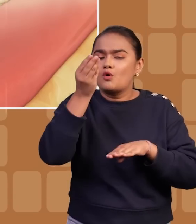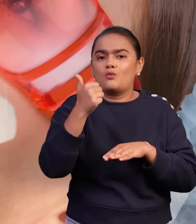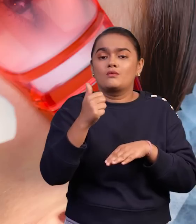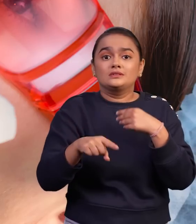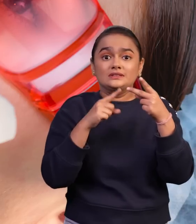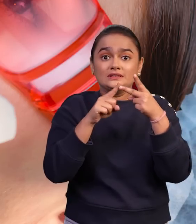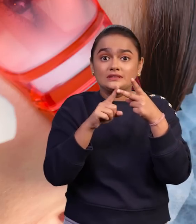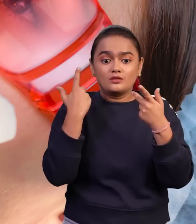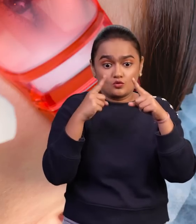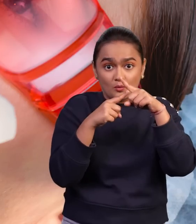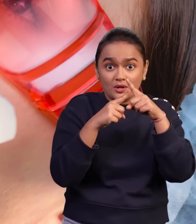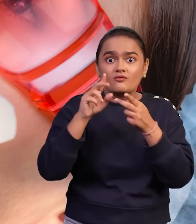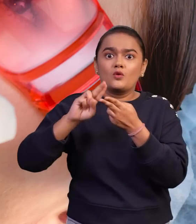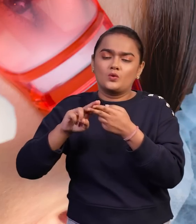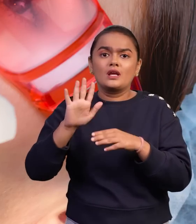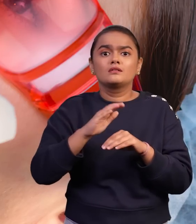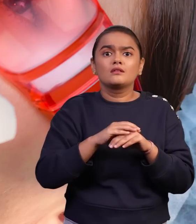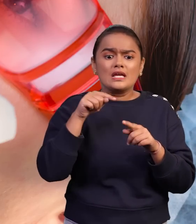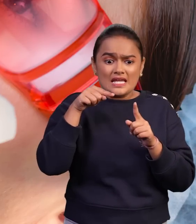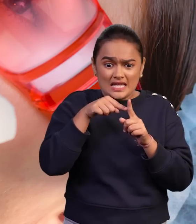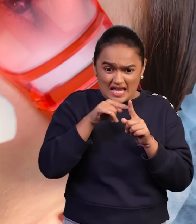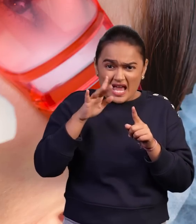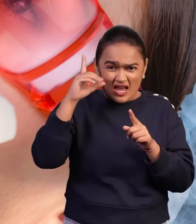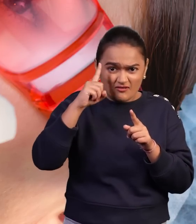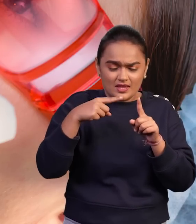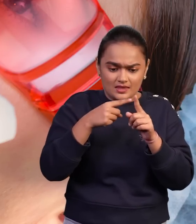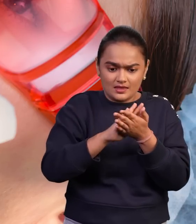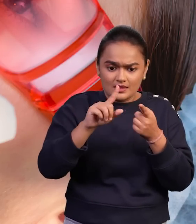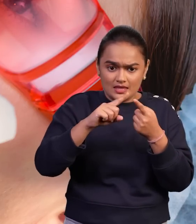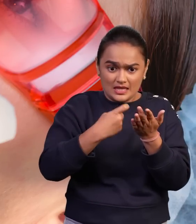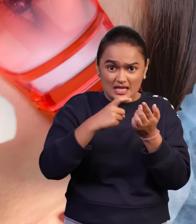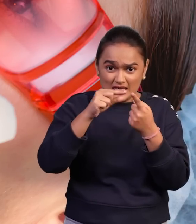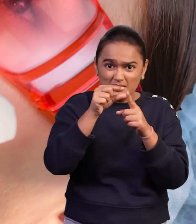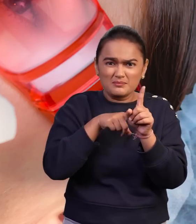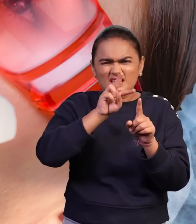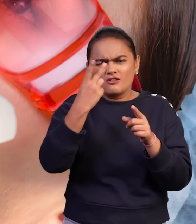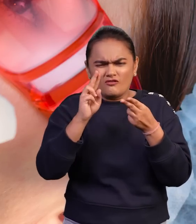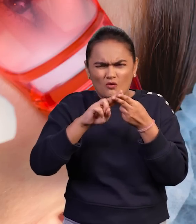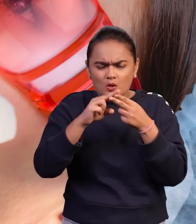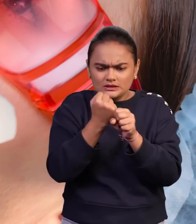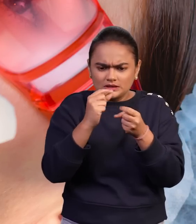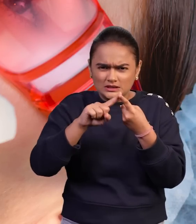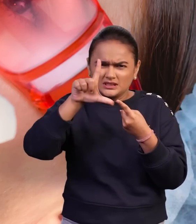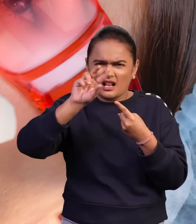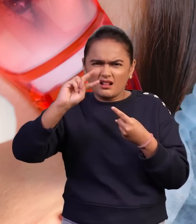Second is topical fluoride. It’s a therapy where a special fluoride gel is applied to the teeth.